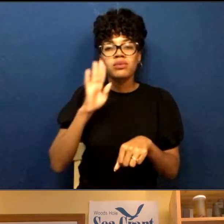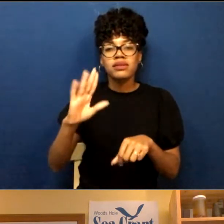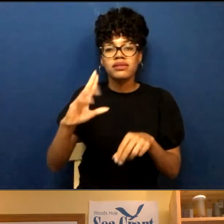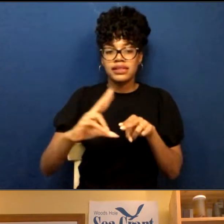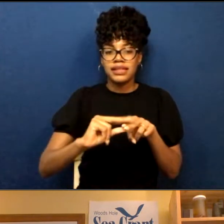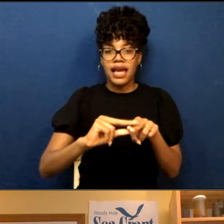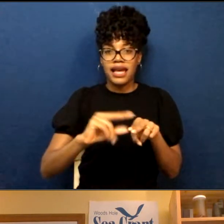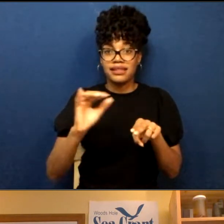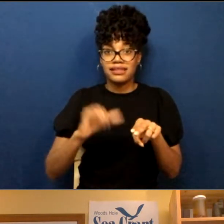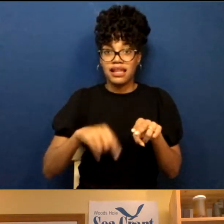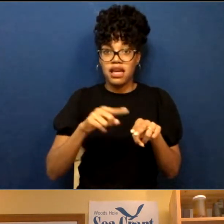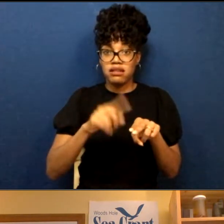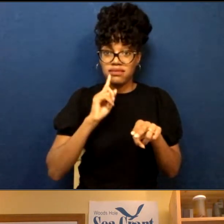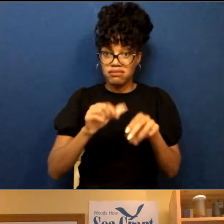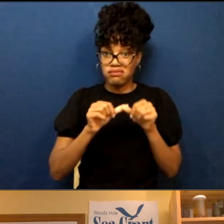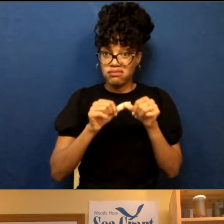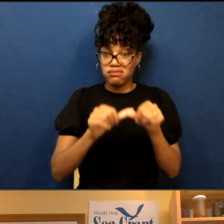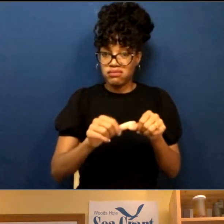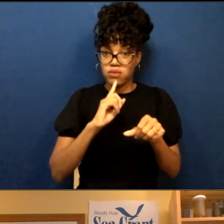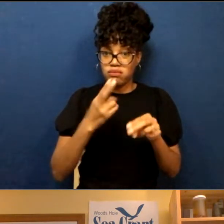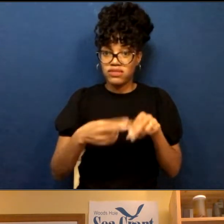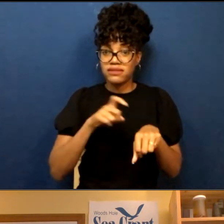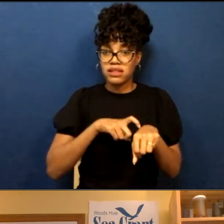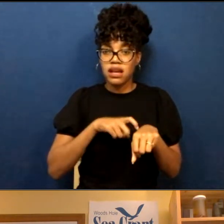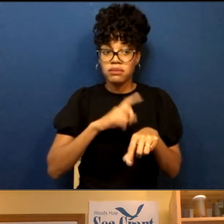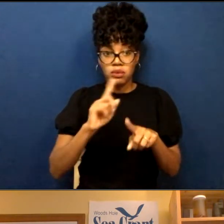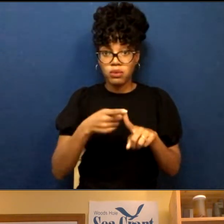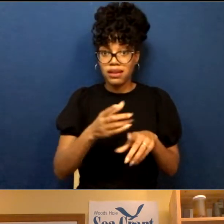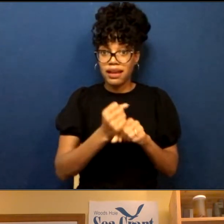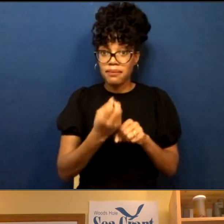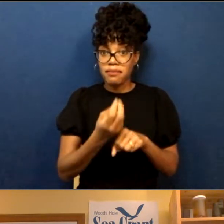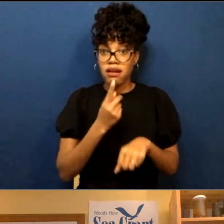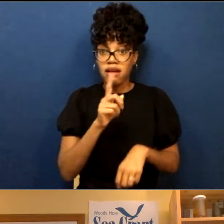Good question. So seabirds like all birds molt their feathers.